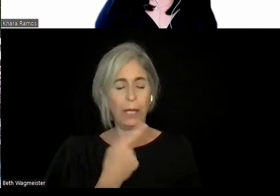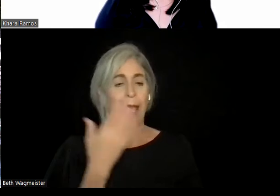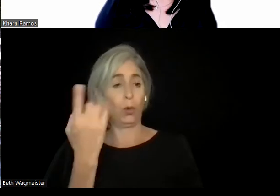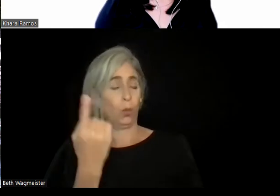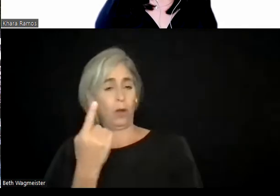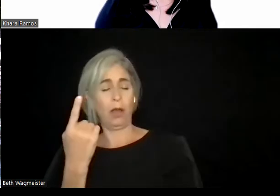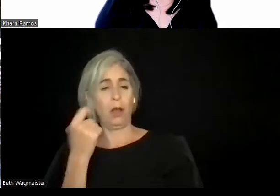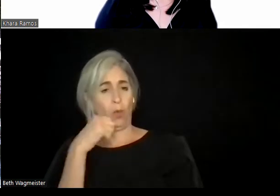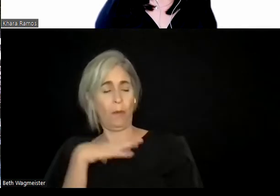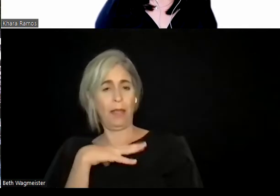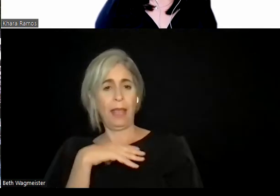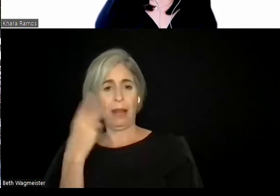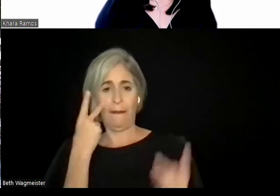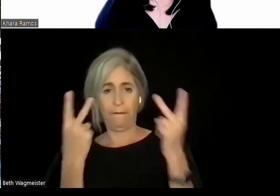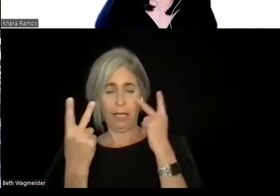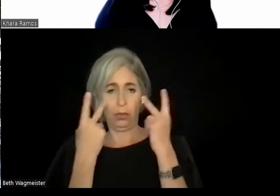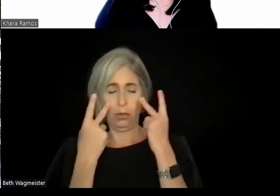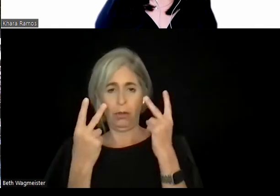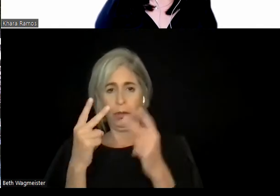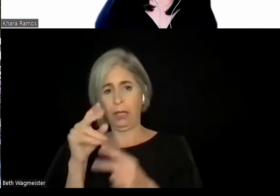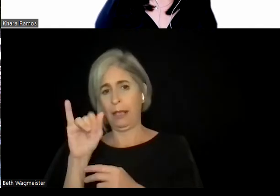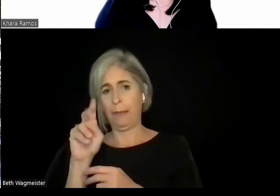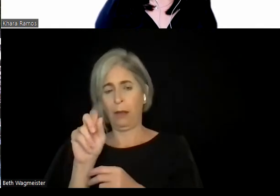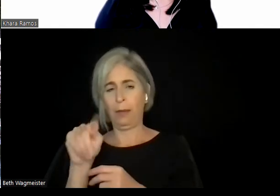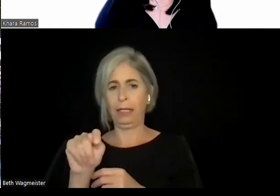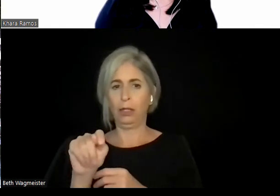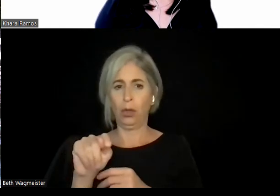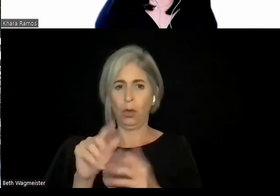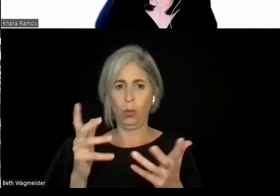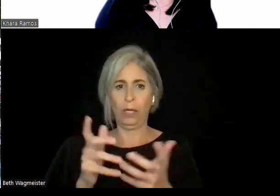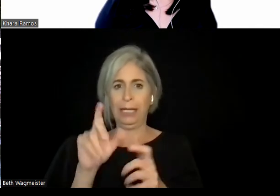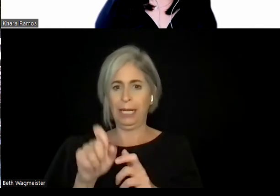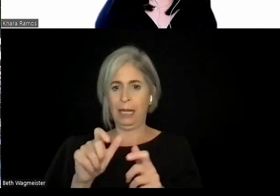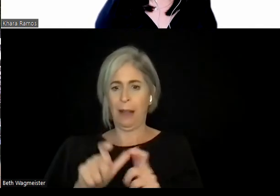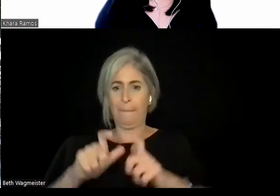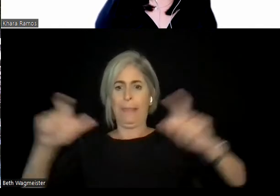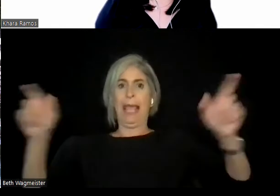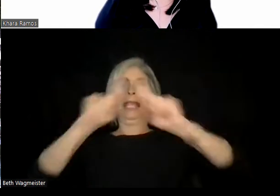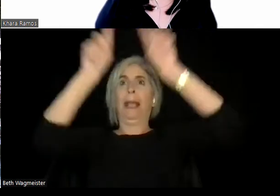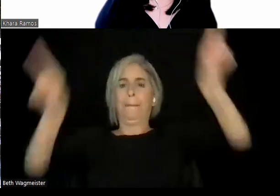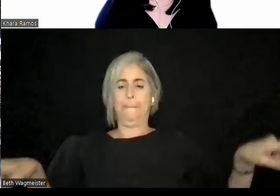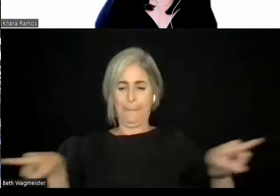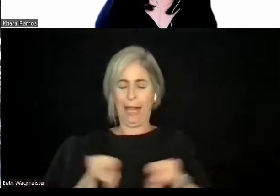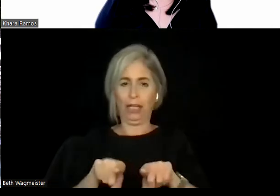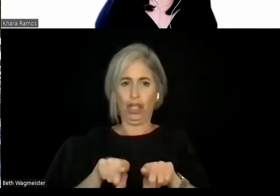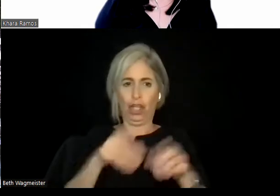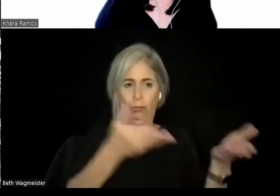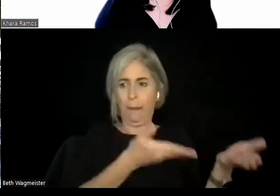one of -- I guess I consider her a mentee, she had a visual impairment. All that's necessary for our lab to accommodate